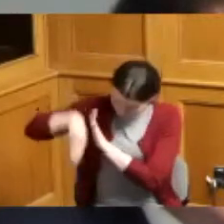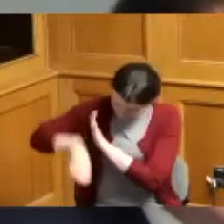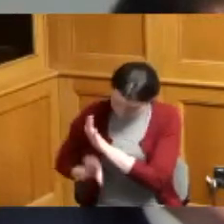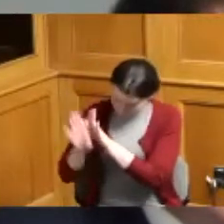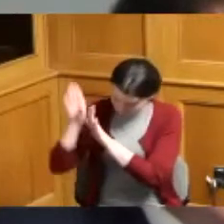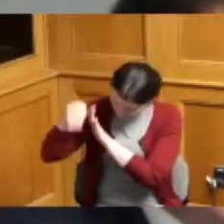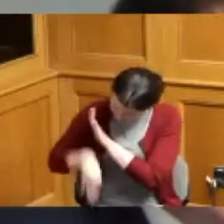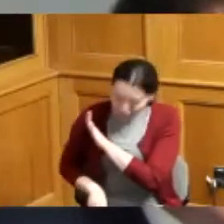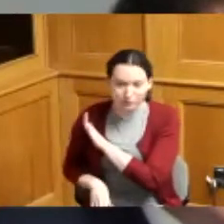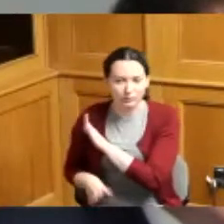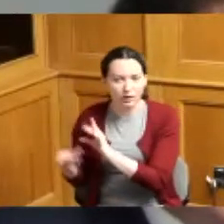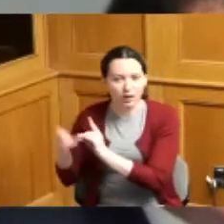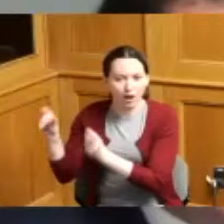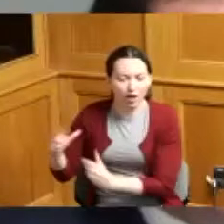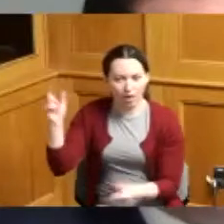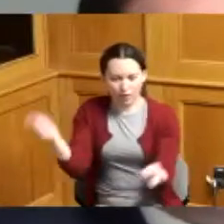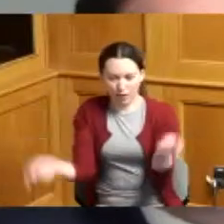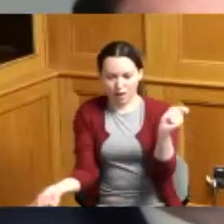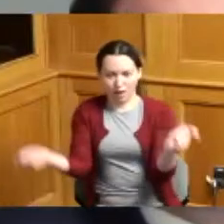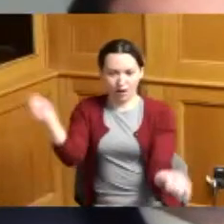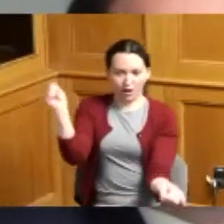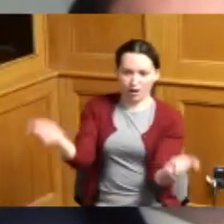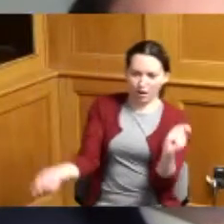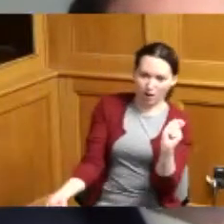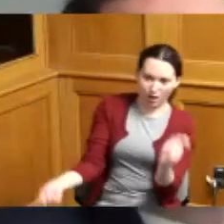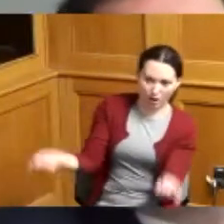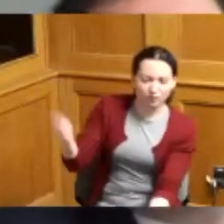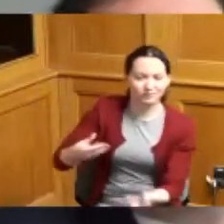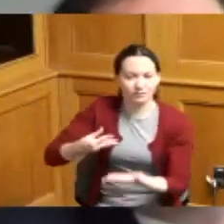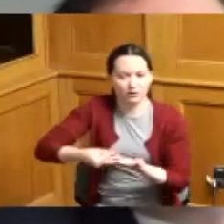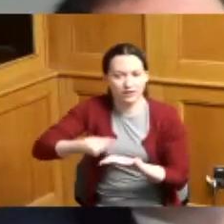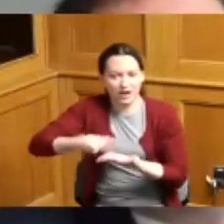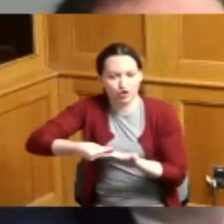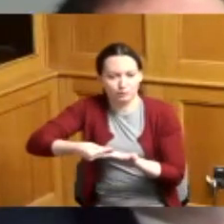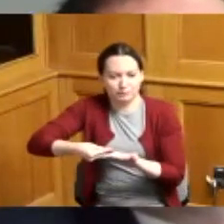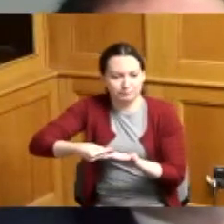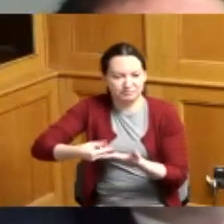strains those other obligations that's that's just the nature of the financial physics of that